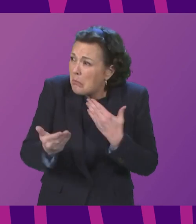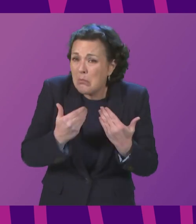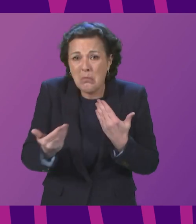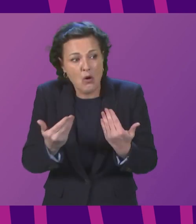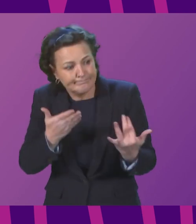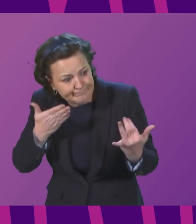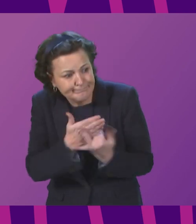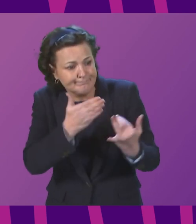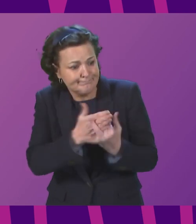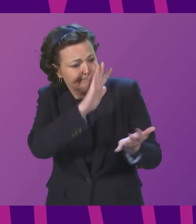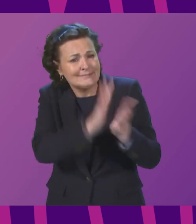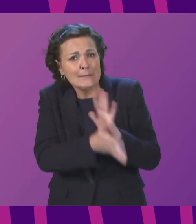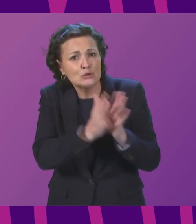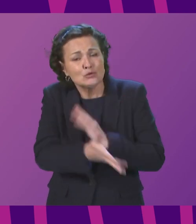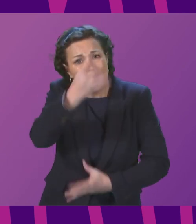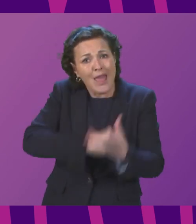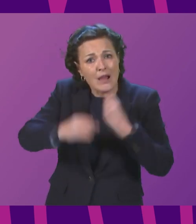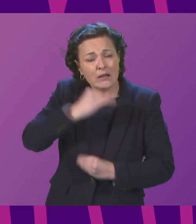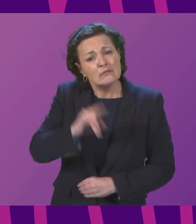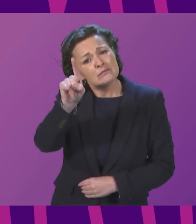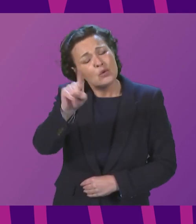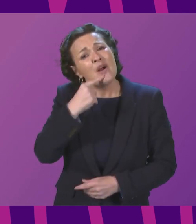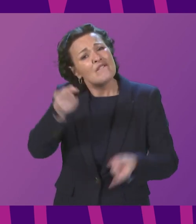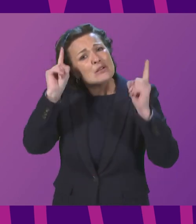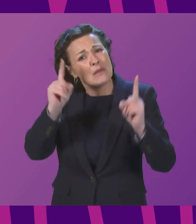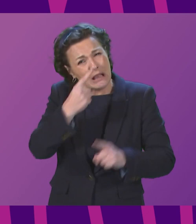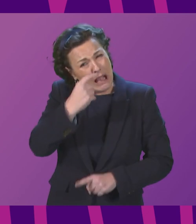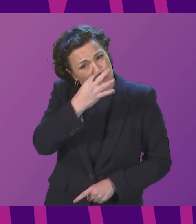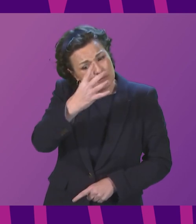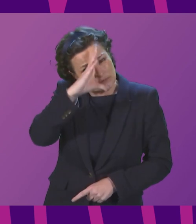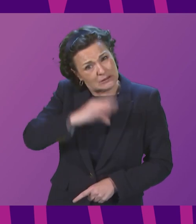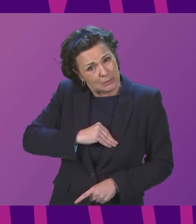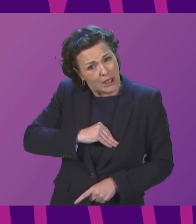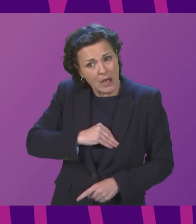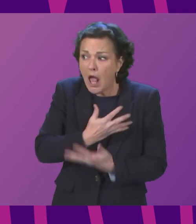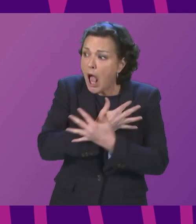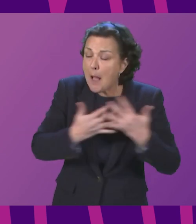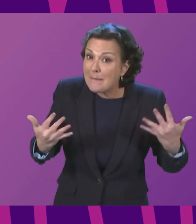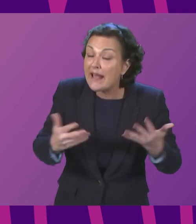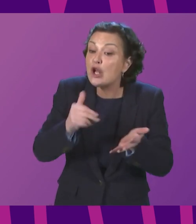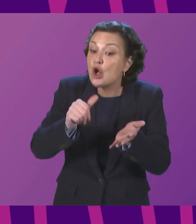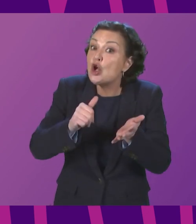How many additional non-classroom-committed teachers can be called on to cover lessons?